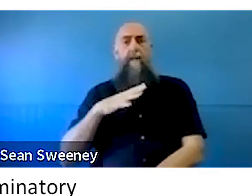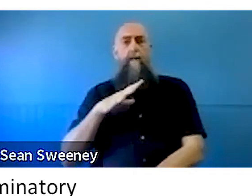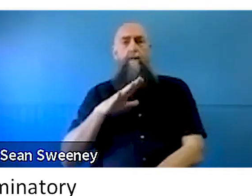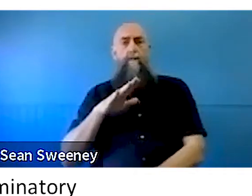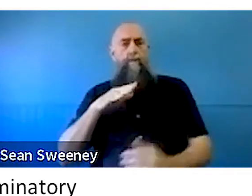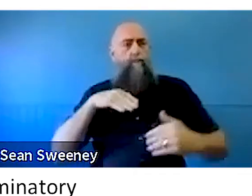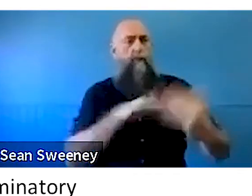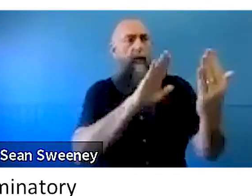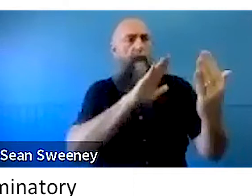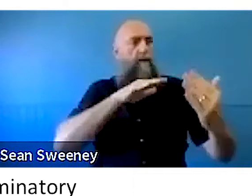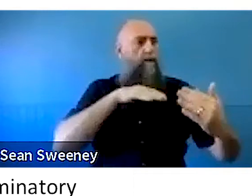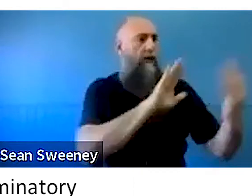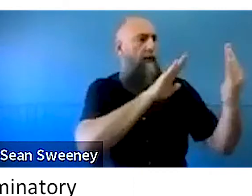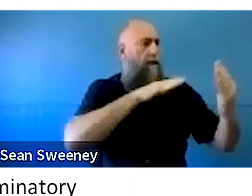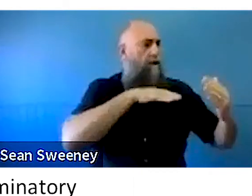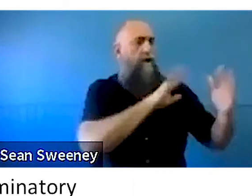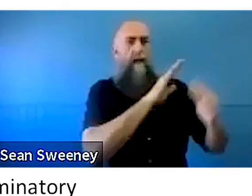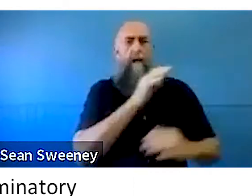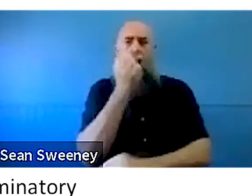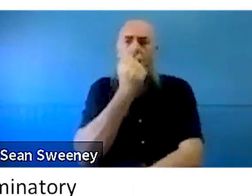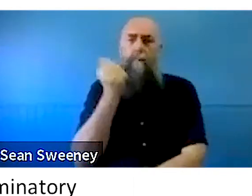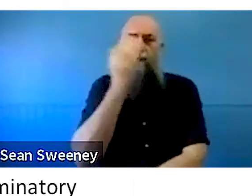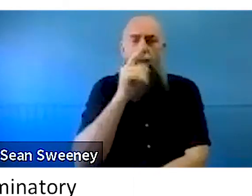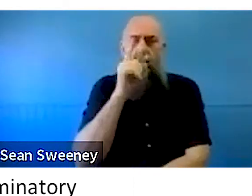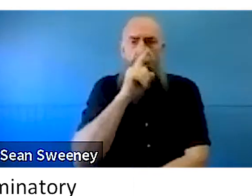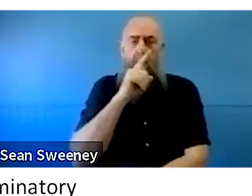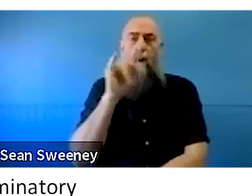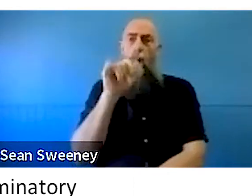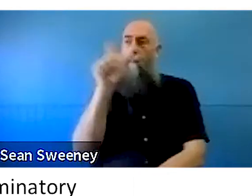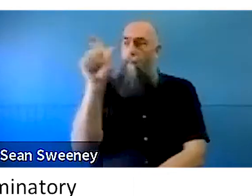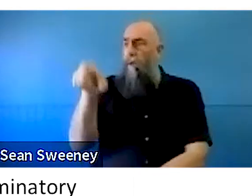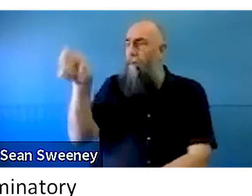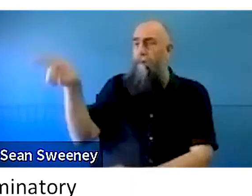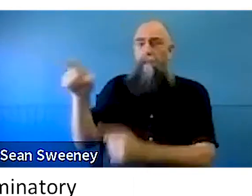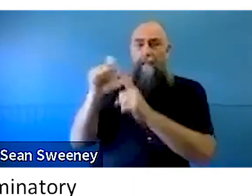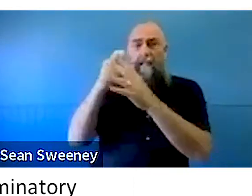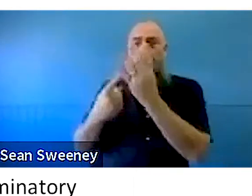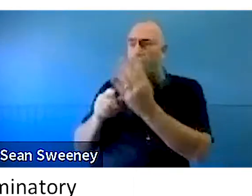disabled people that you meet for their opinions.